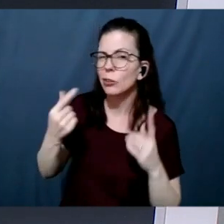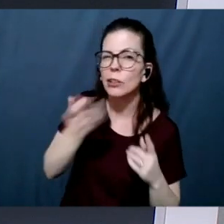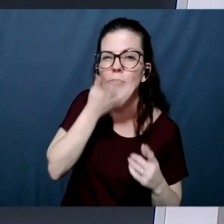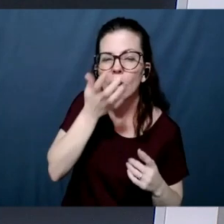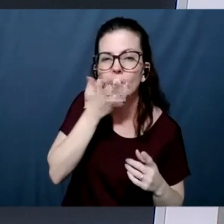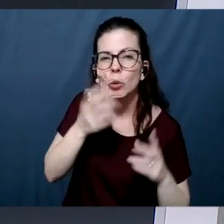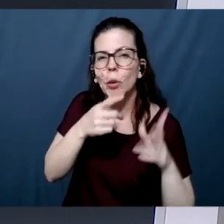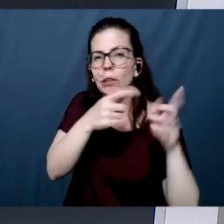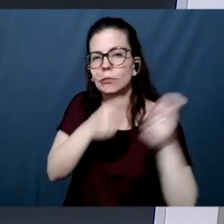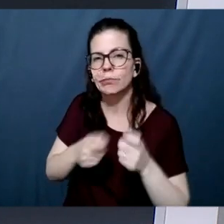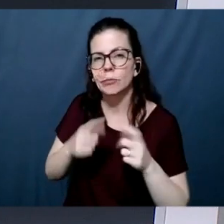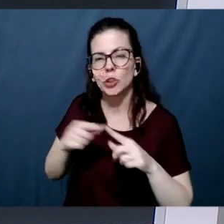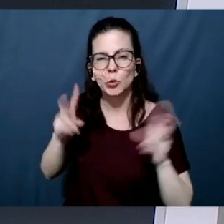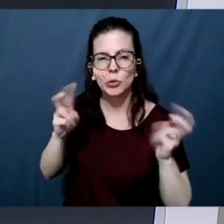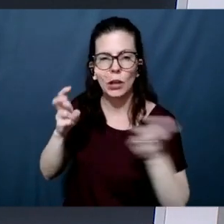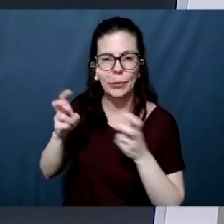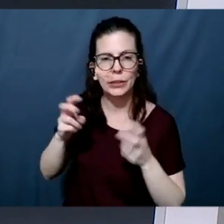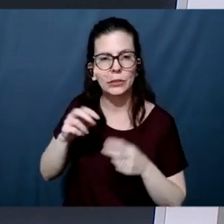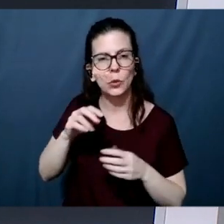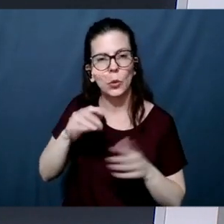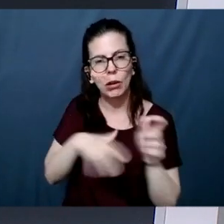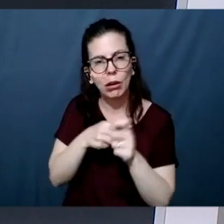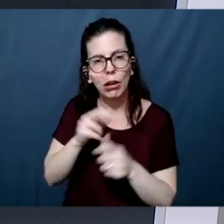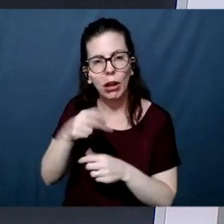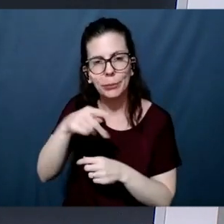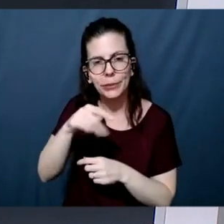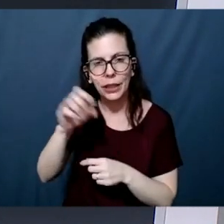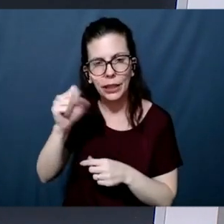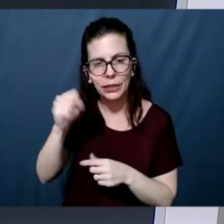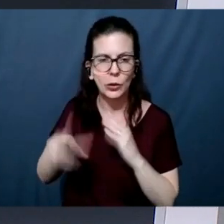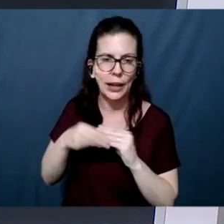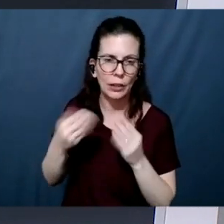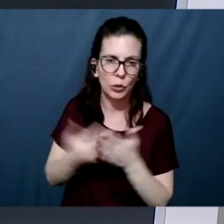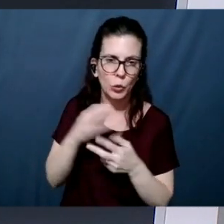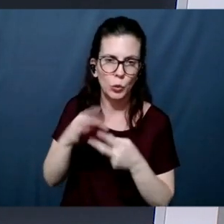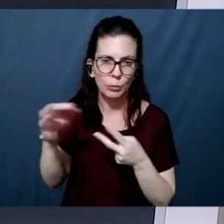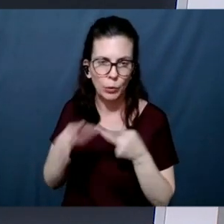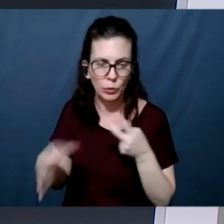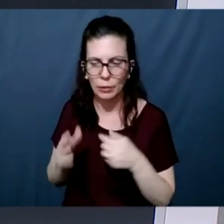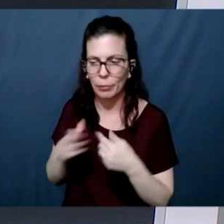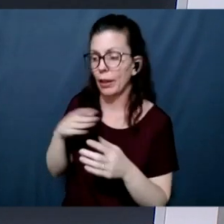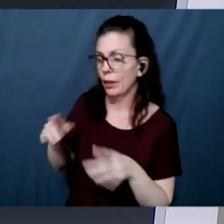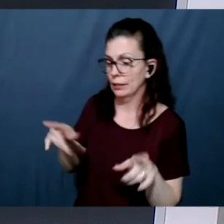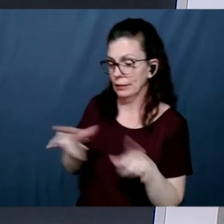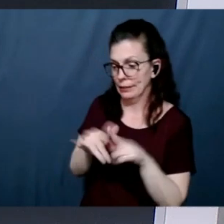or deploying new components. But at the same time is that these other components like the BLE one I mentioned can actually do its own